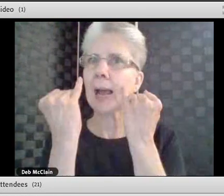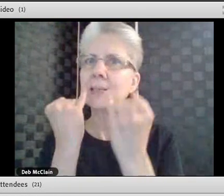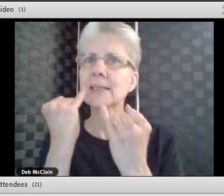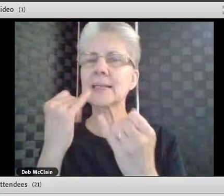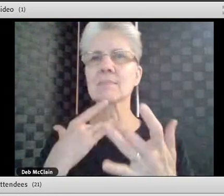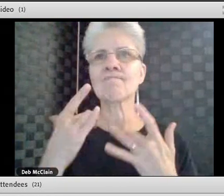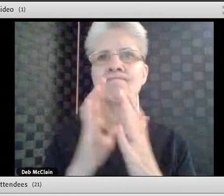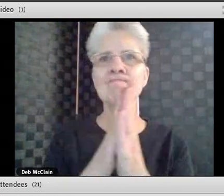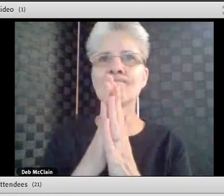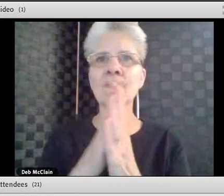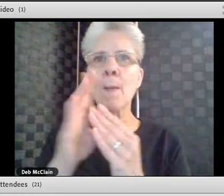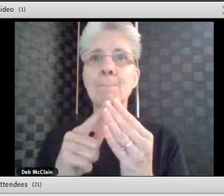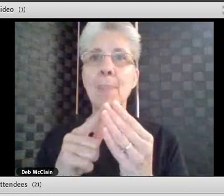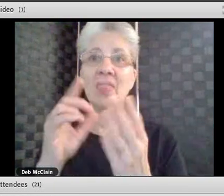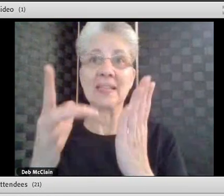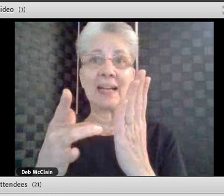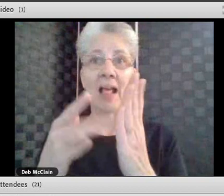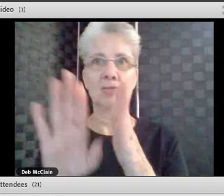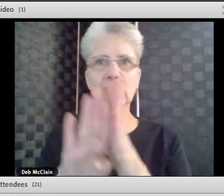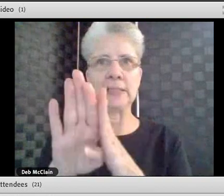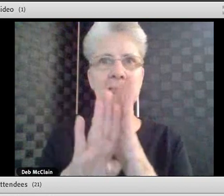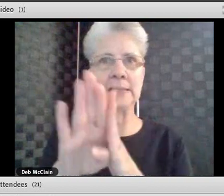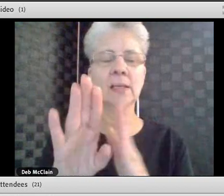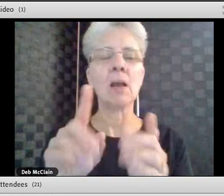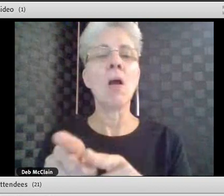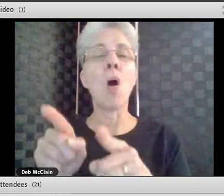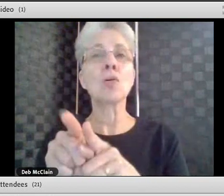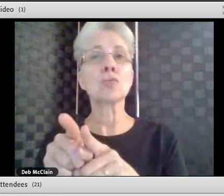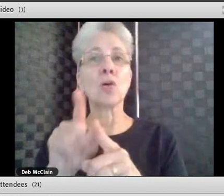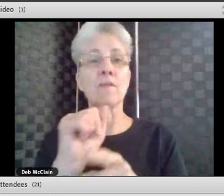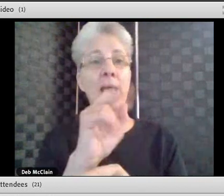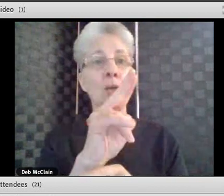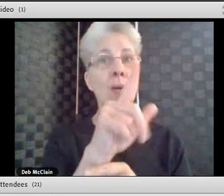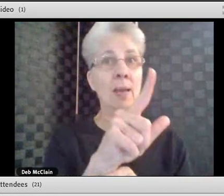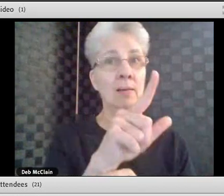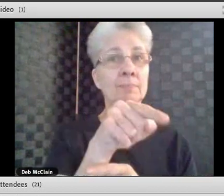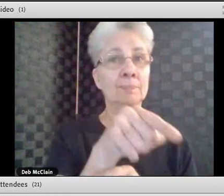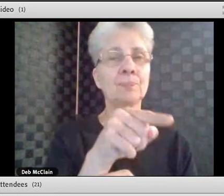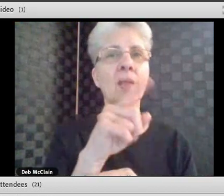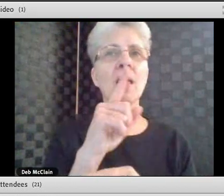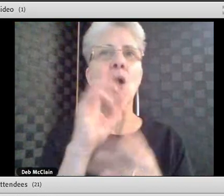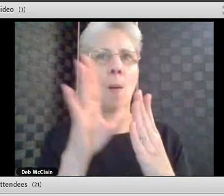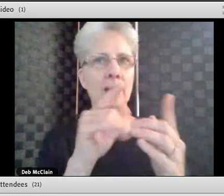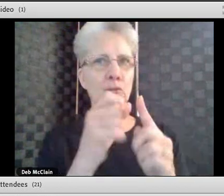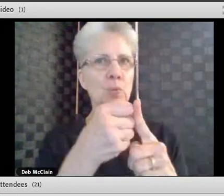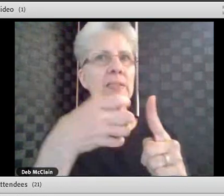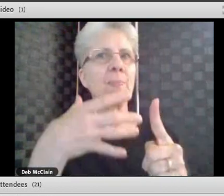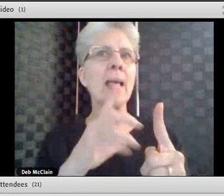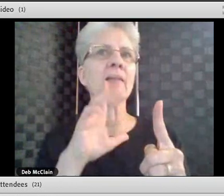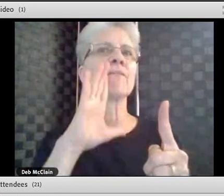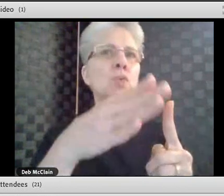People in your communities are getting ideas are getting excited about the technology that's coming. Also, for Air University Library,